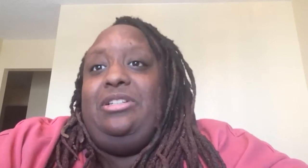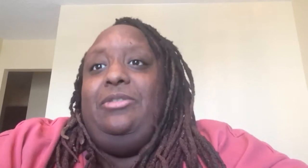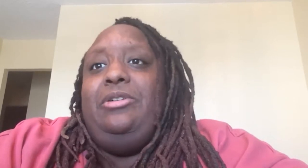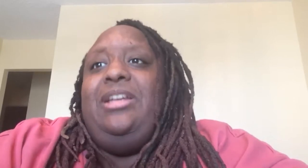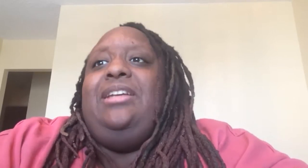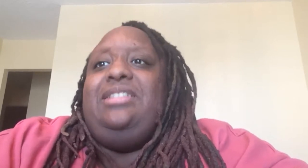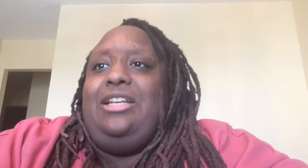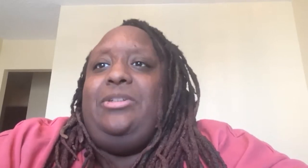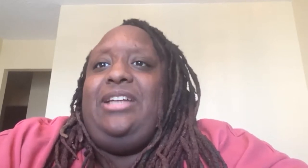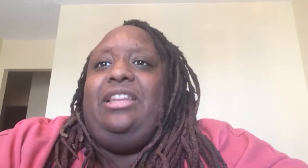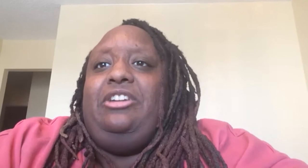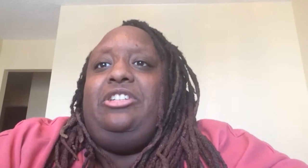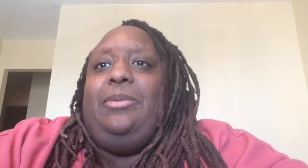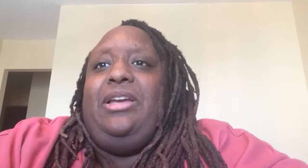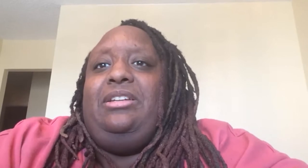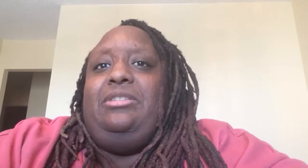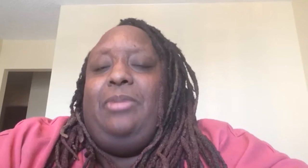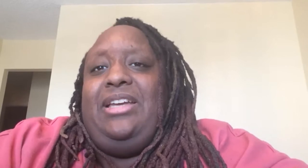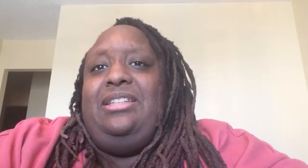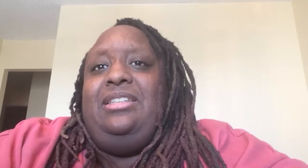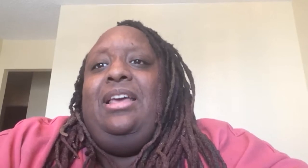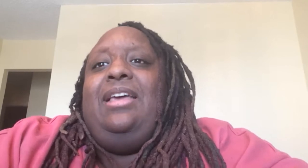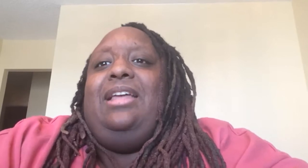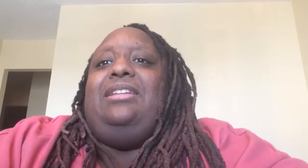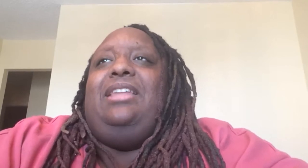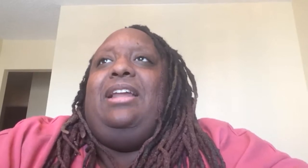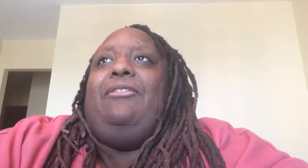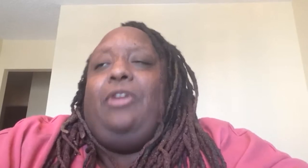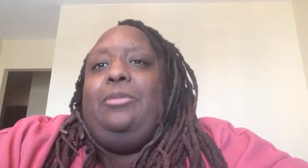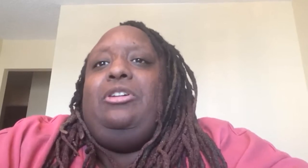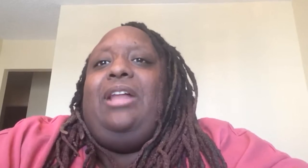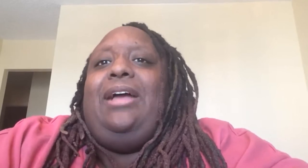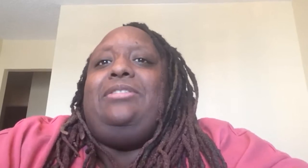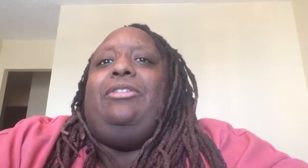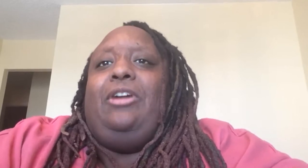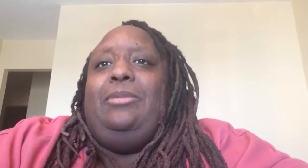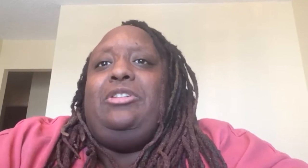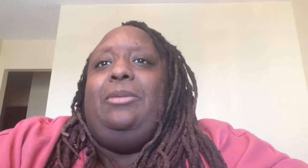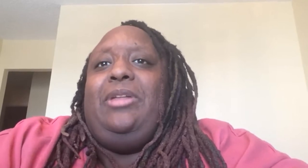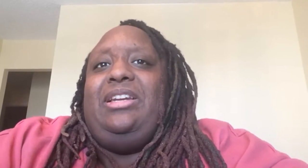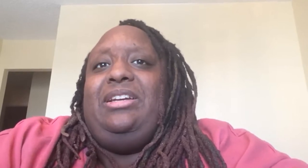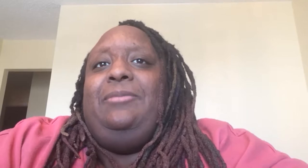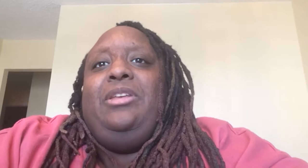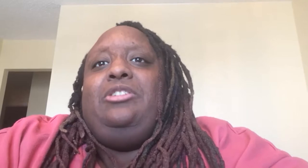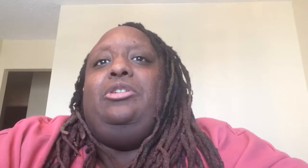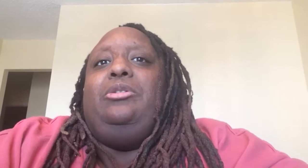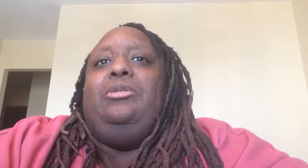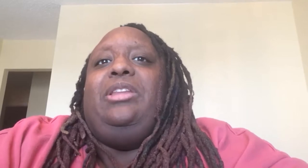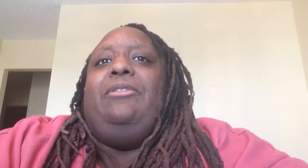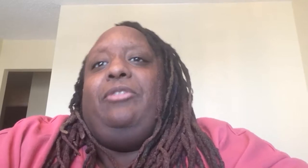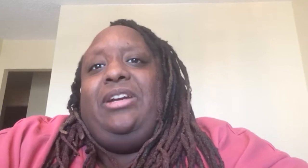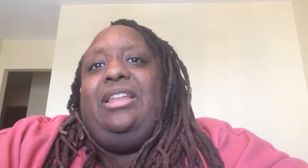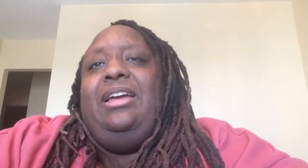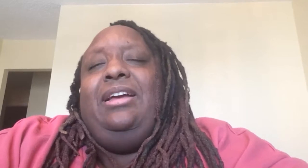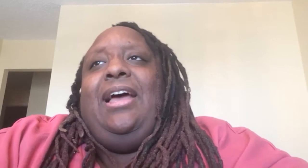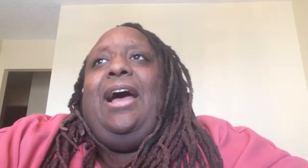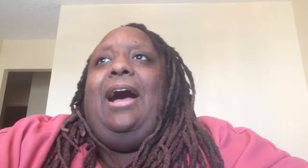Desperate to get leadership in place that affirms their lives, affirms their ability to live freely,